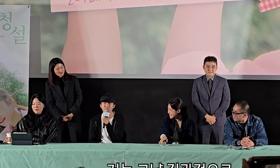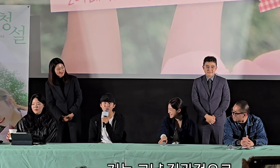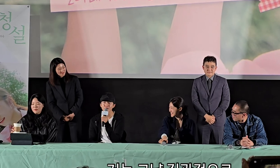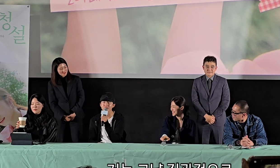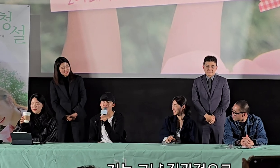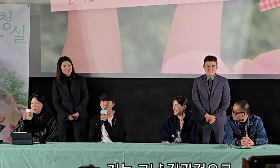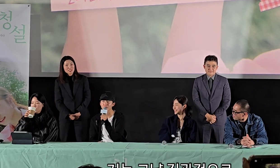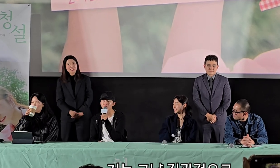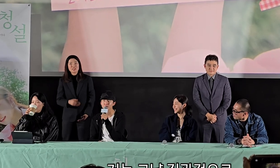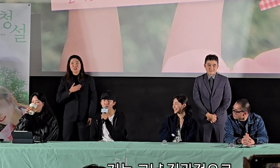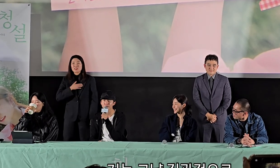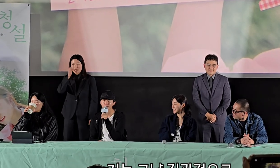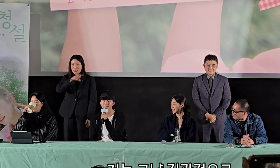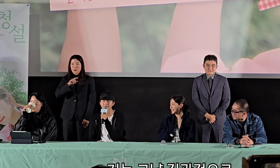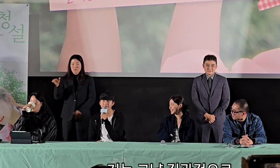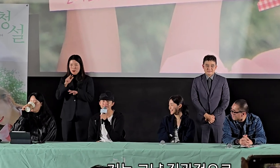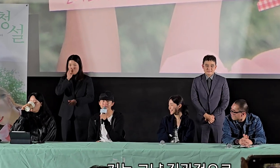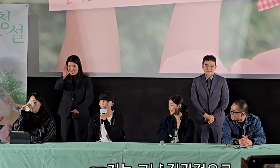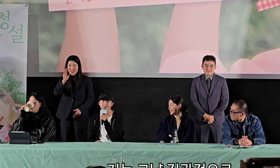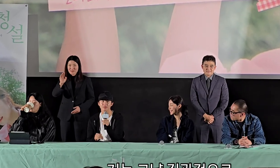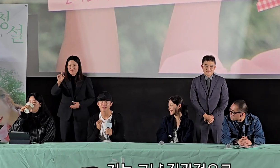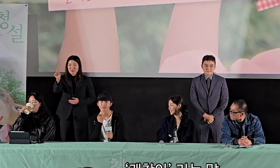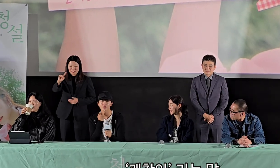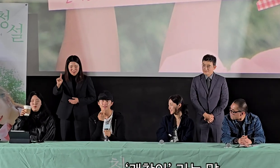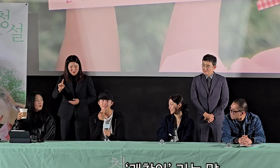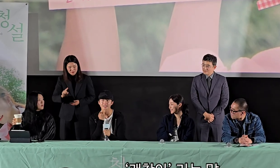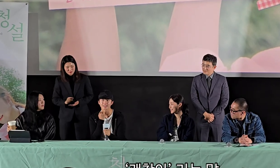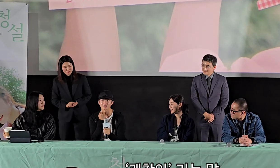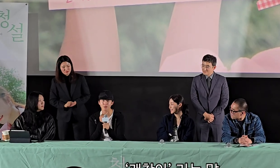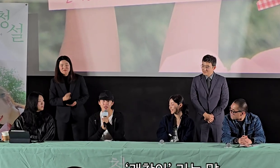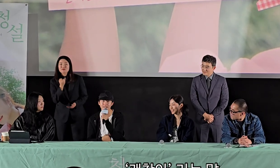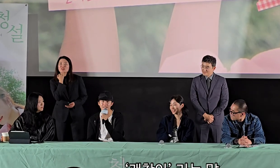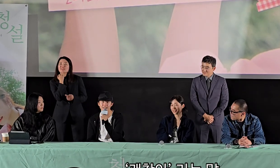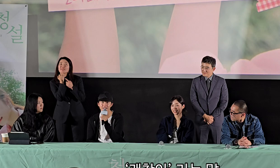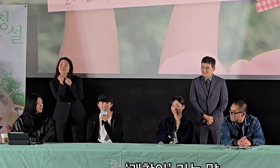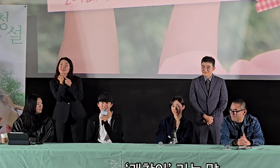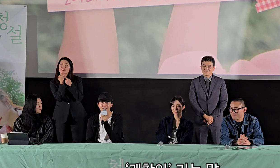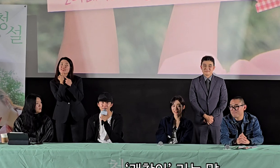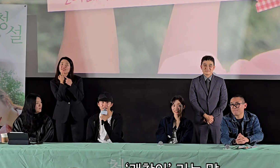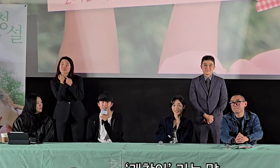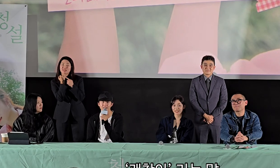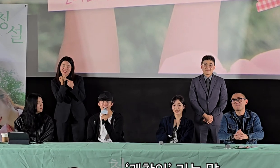I just intuitively say, 'Are you okay?' It's like worrying